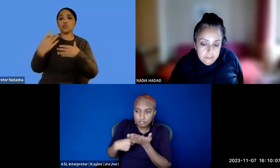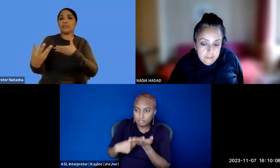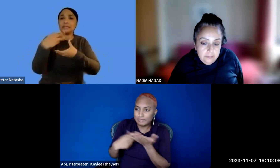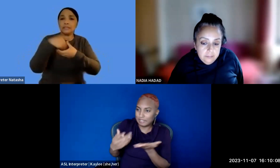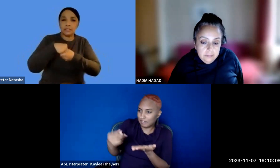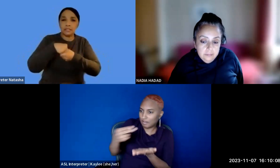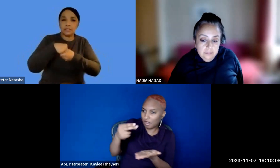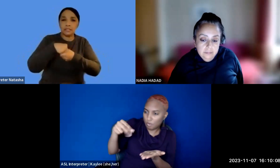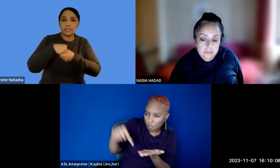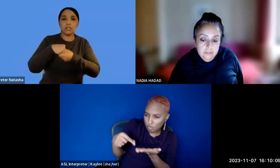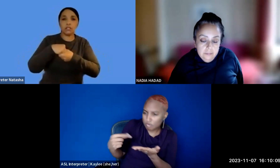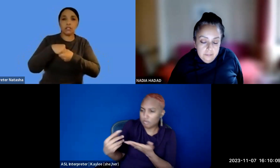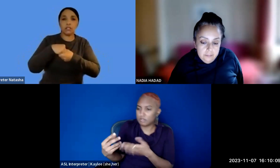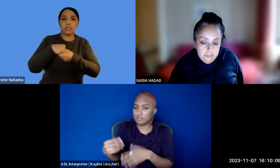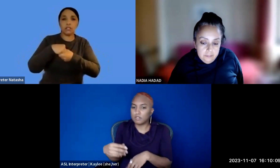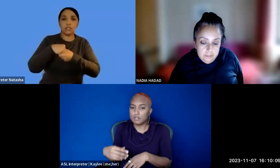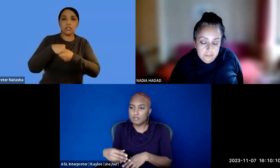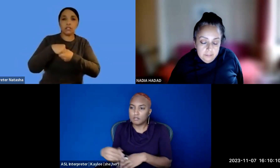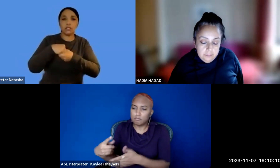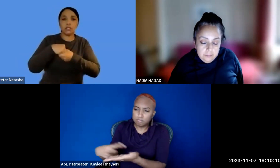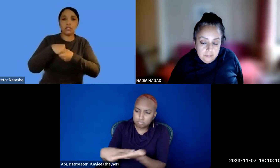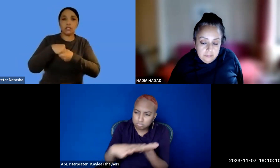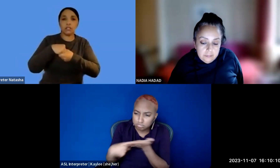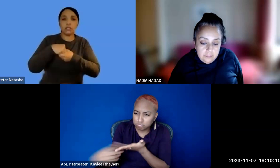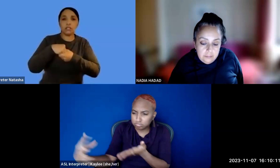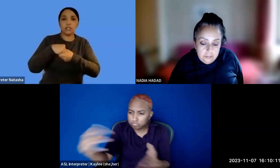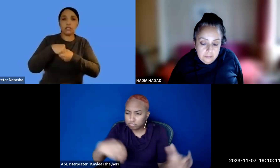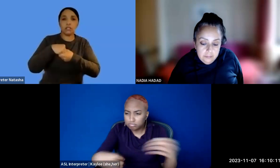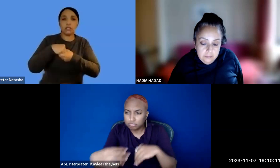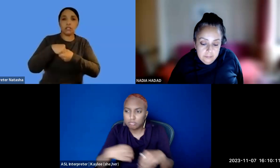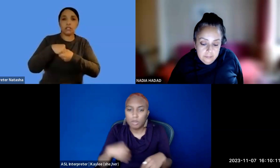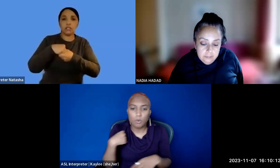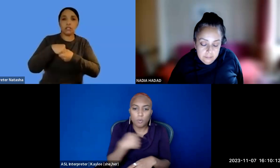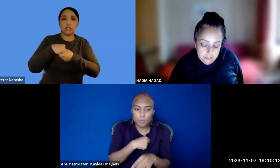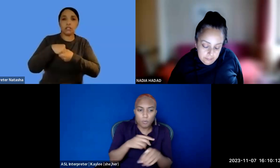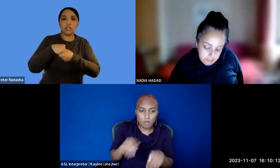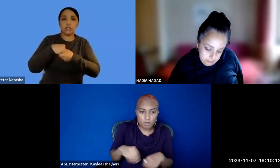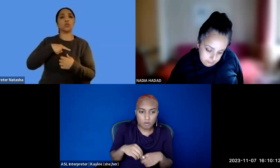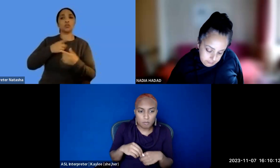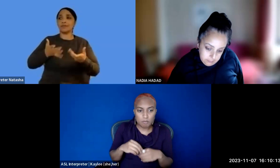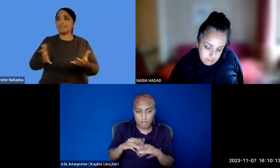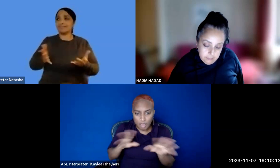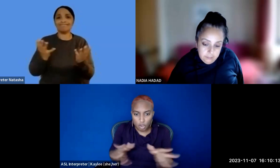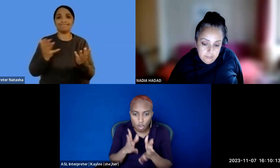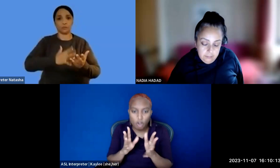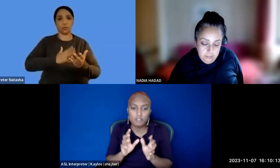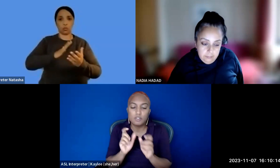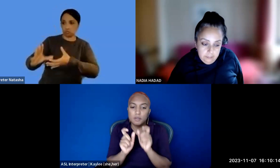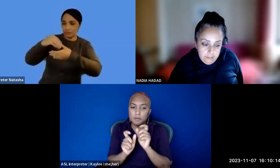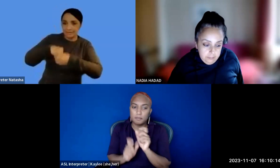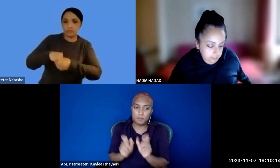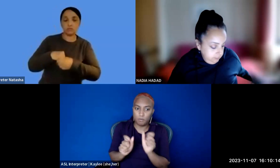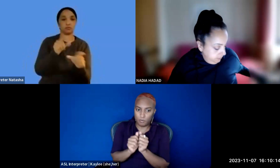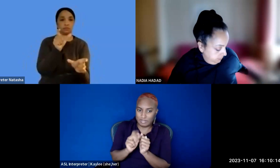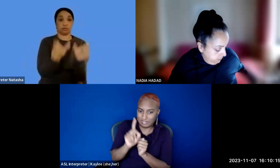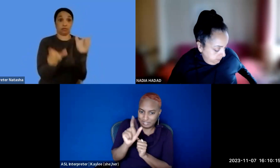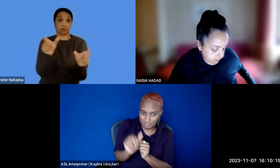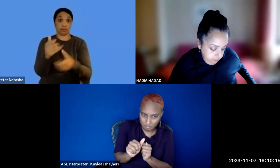And we also try to promote and encourage that OPDs do that around the world and at regional level.